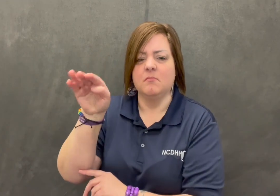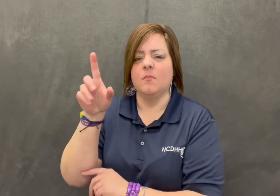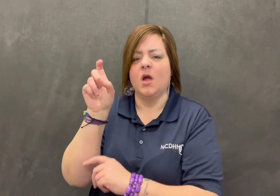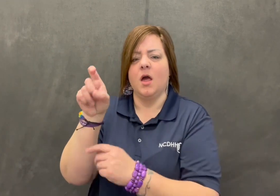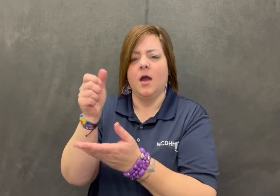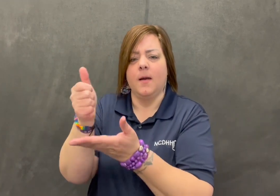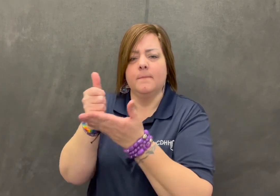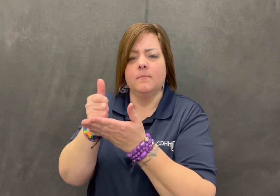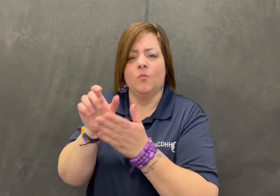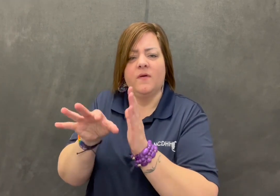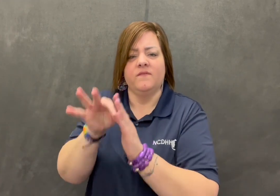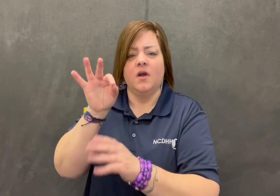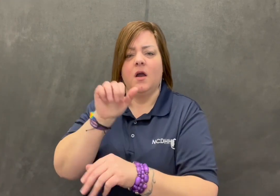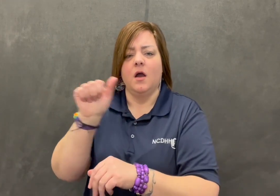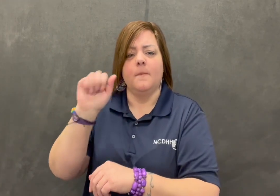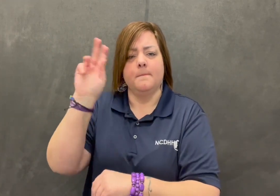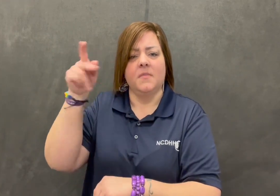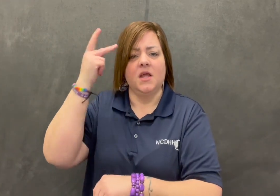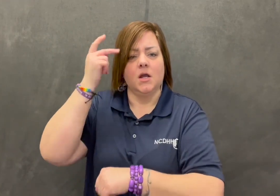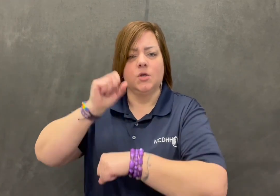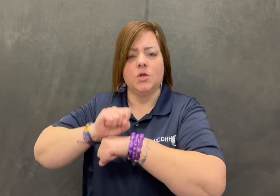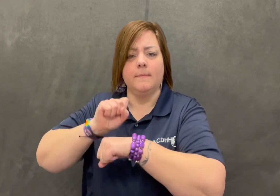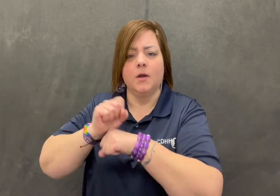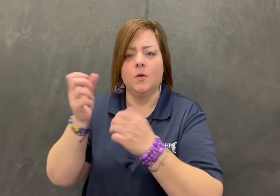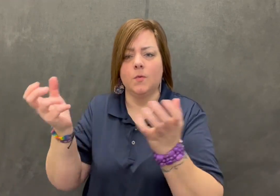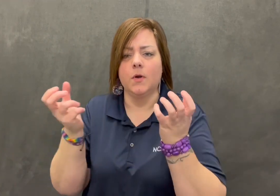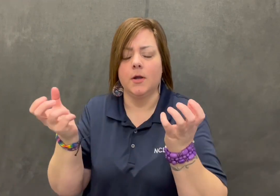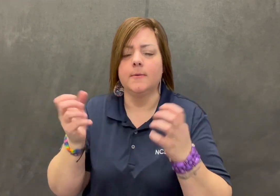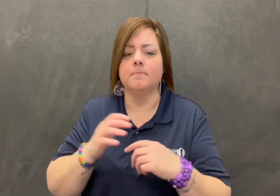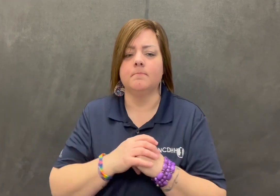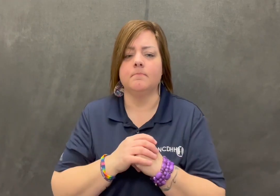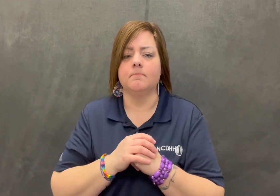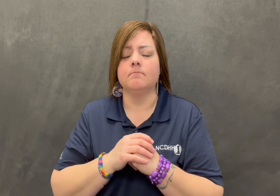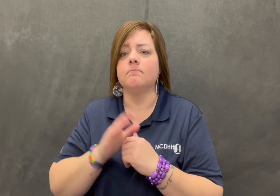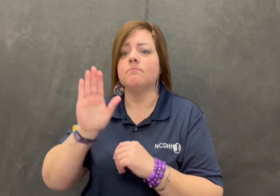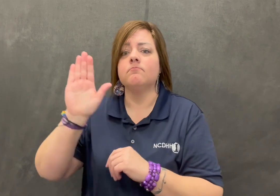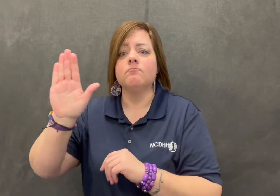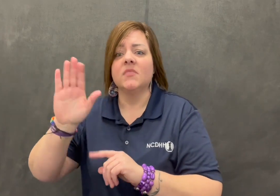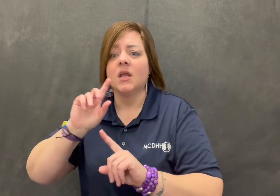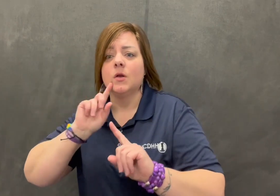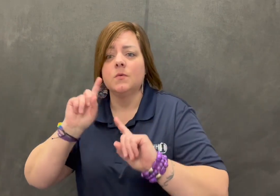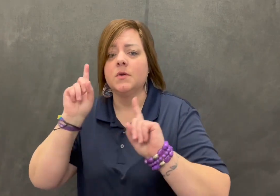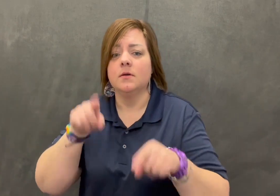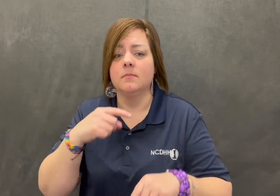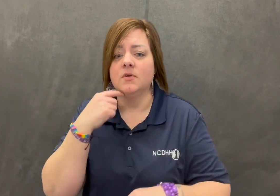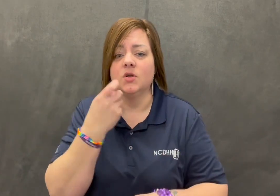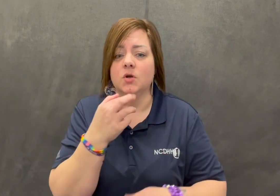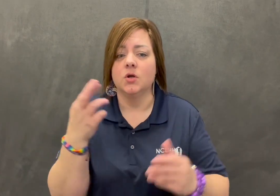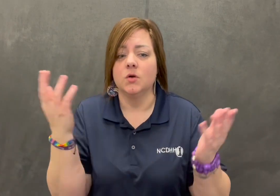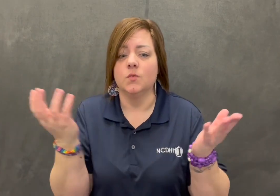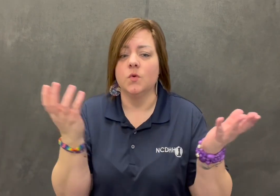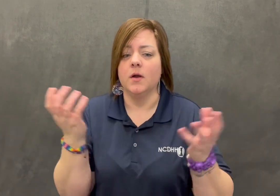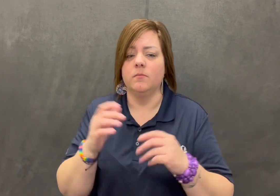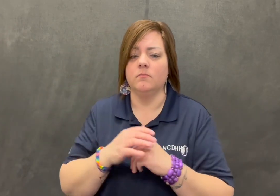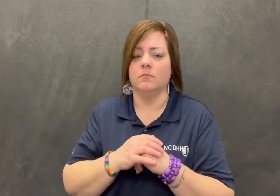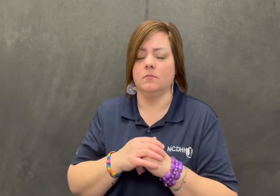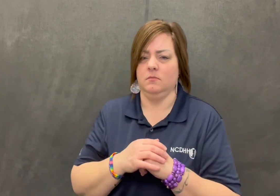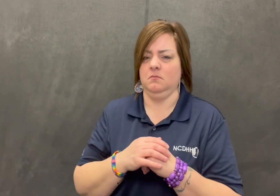She reached out to him asking for help to find a political job. Gilbert's response was